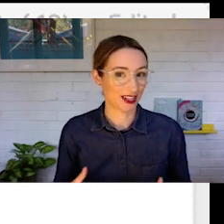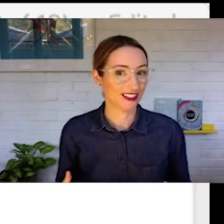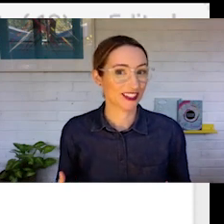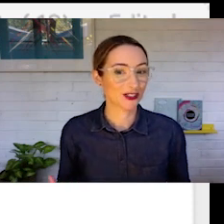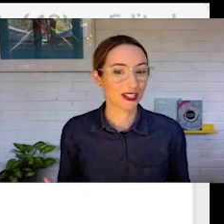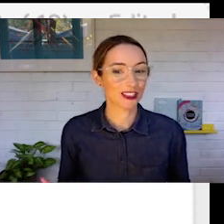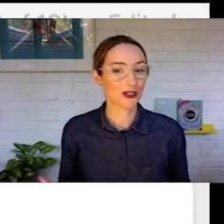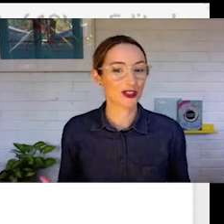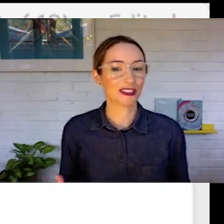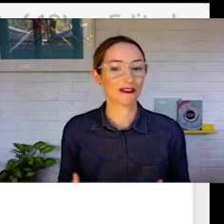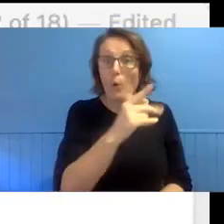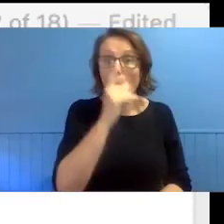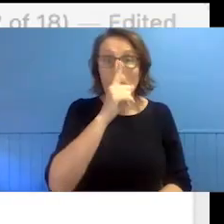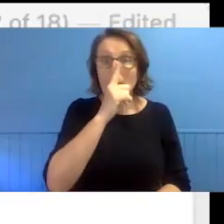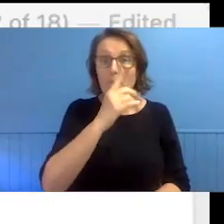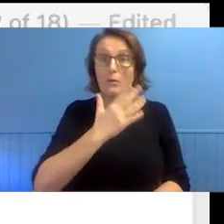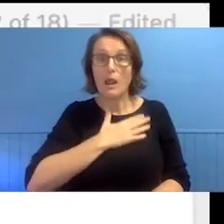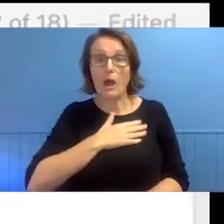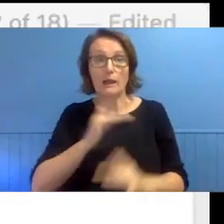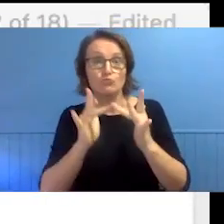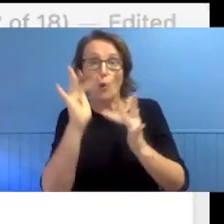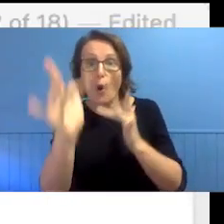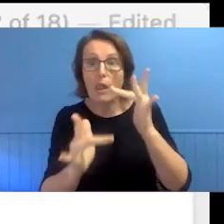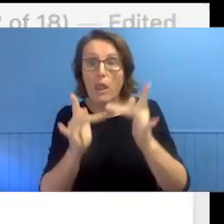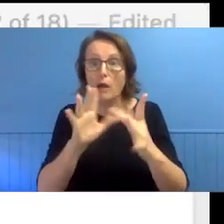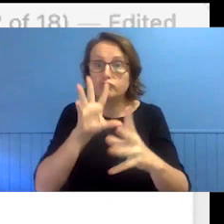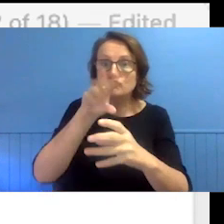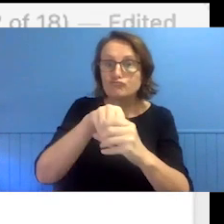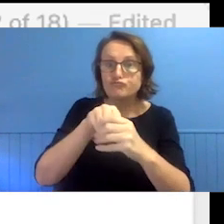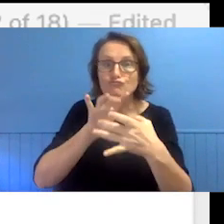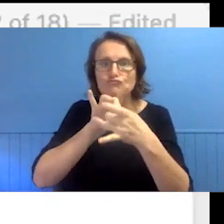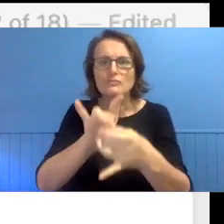About one in 10 Australian households don't have access to the